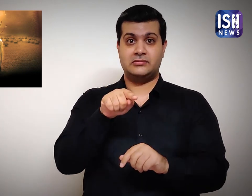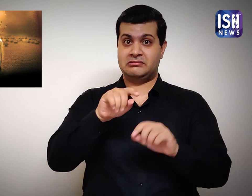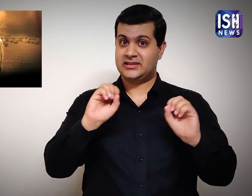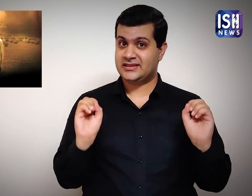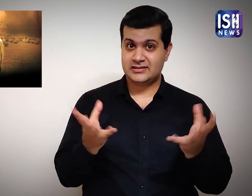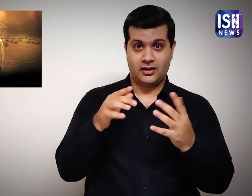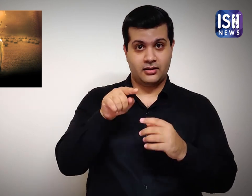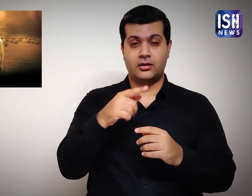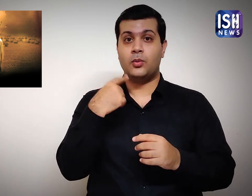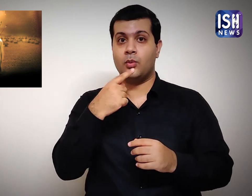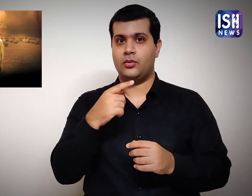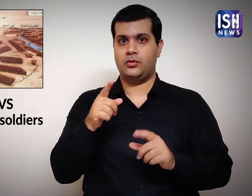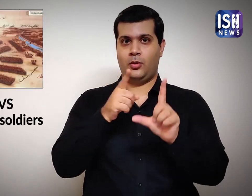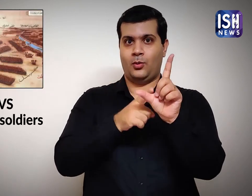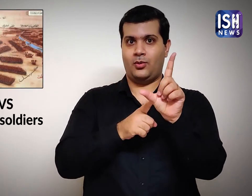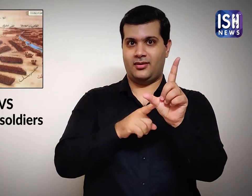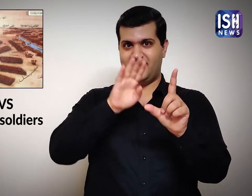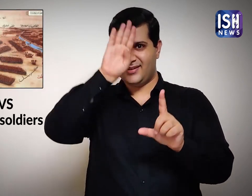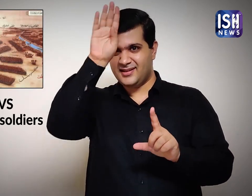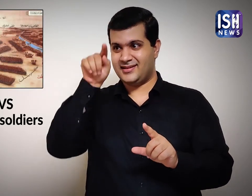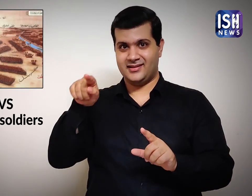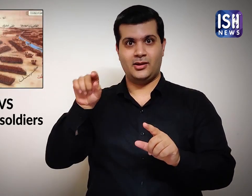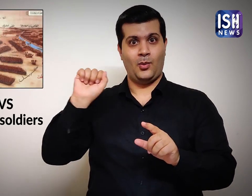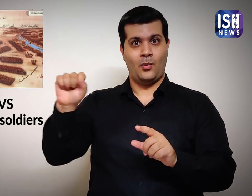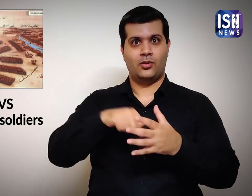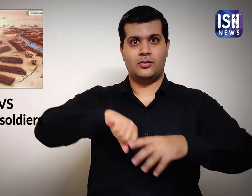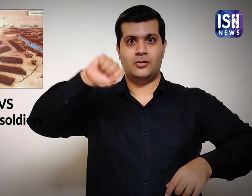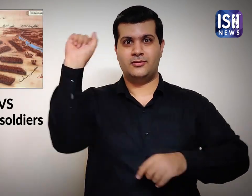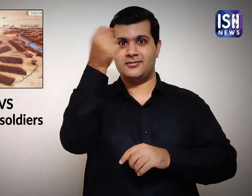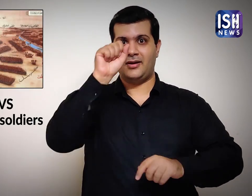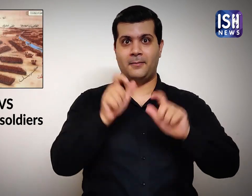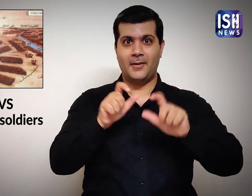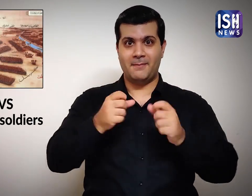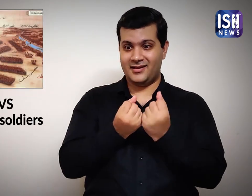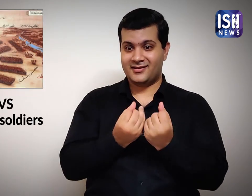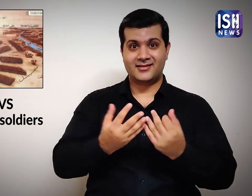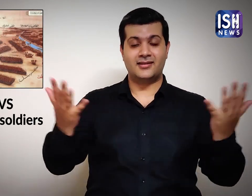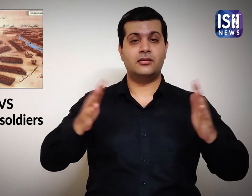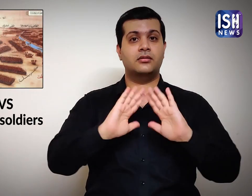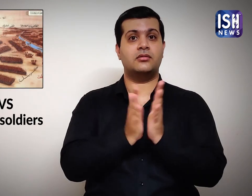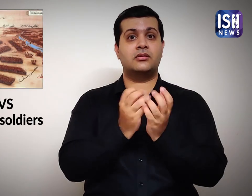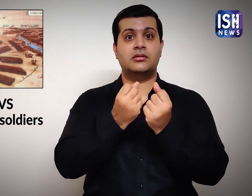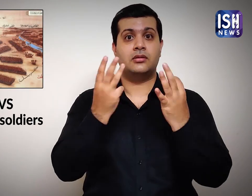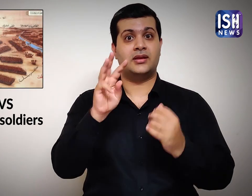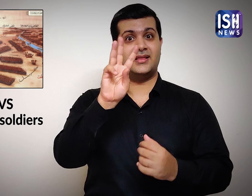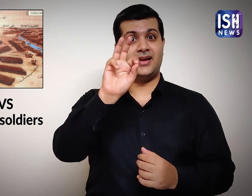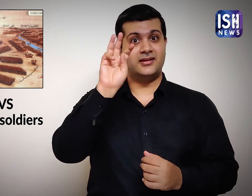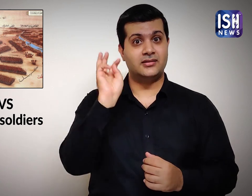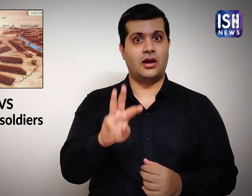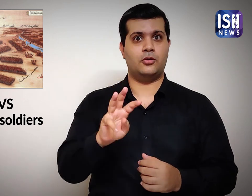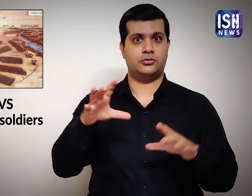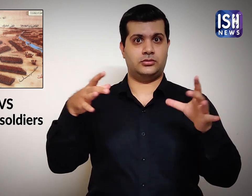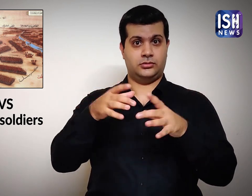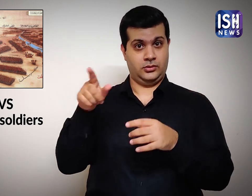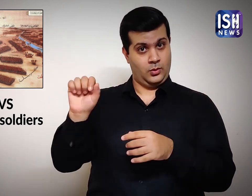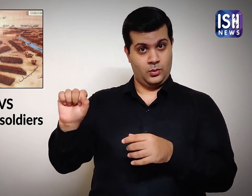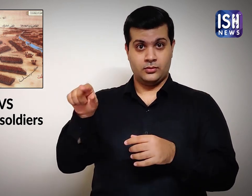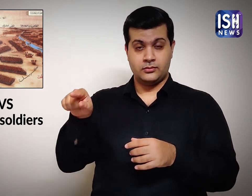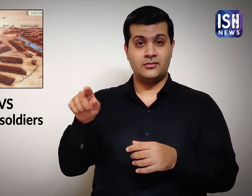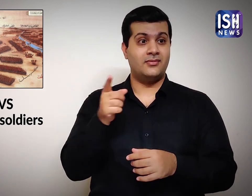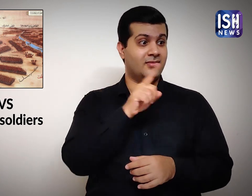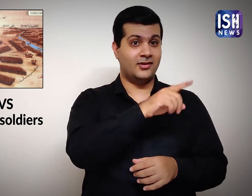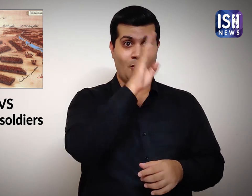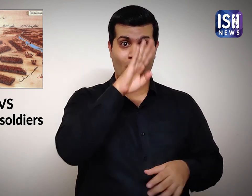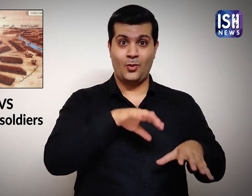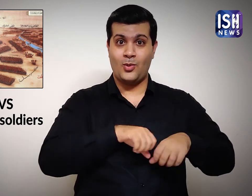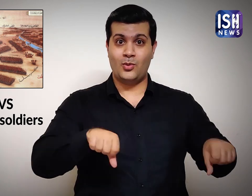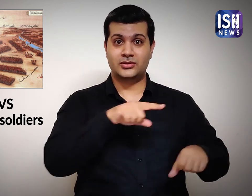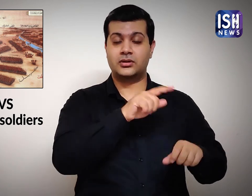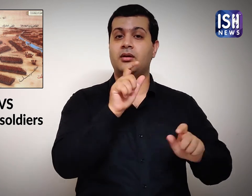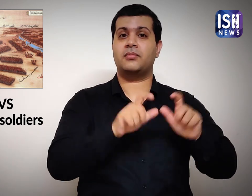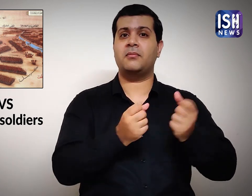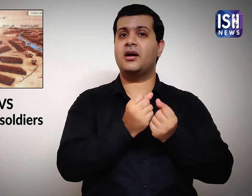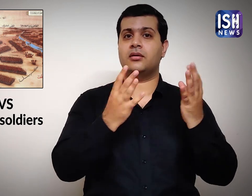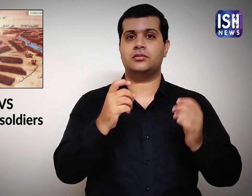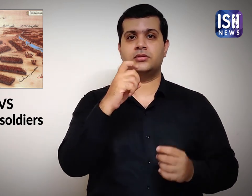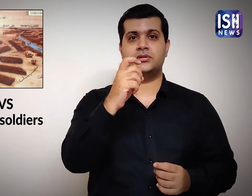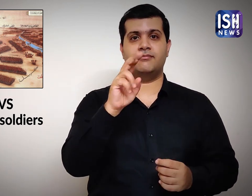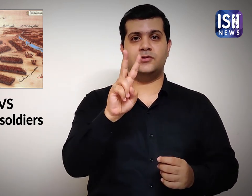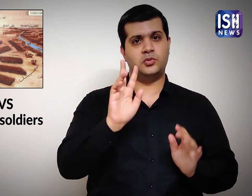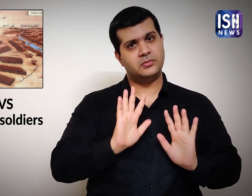Yazid armies of 30,000 soldiers started war against Hussain’s 72 men.